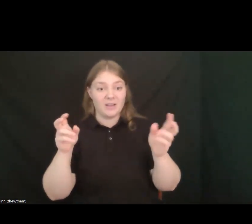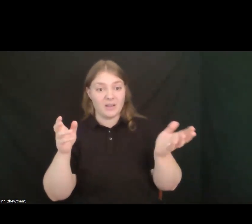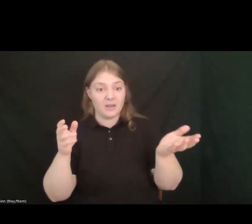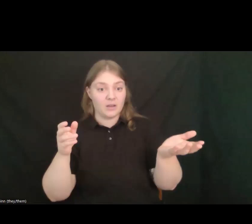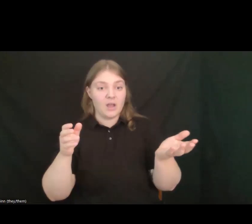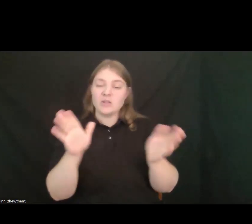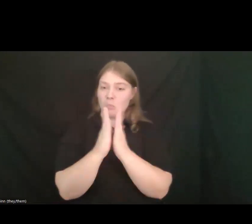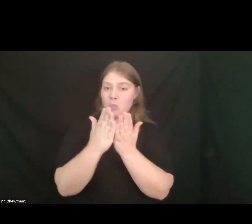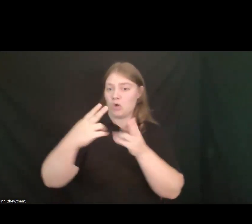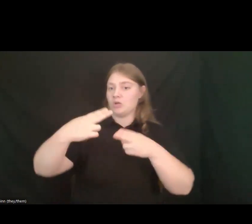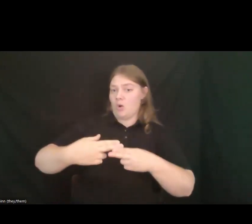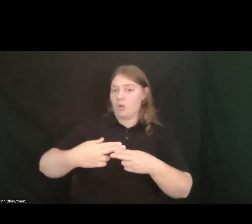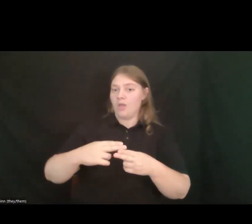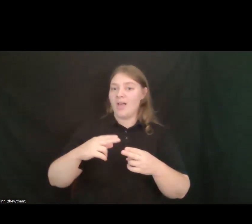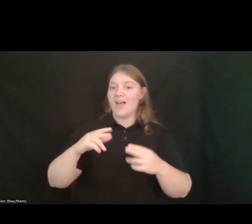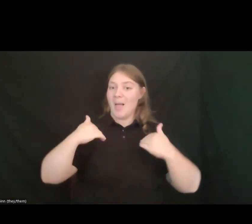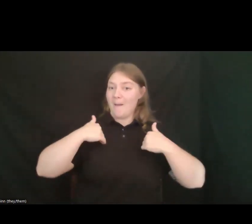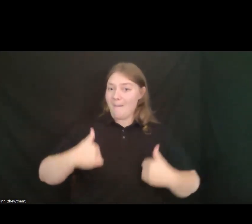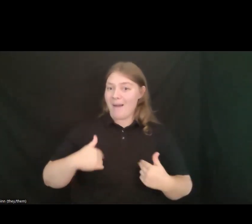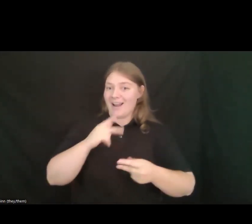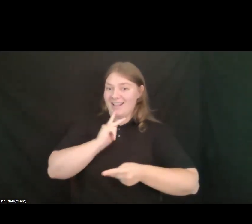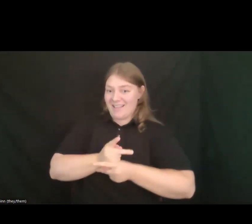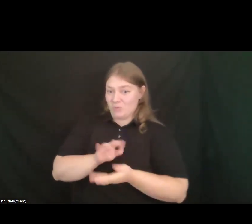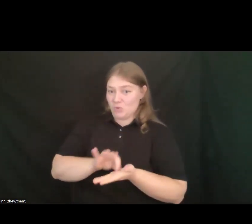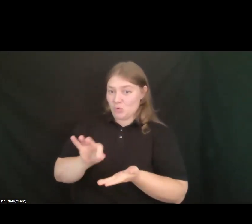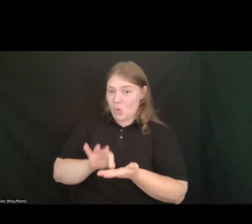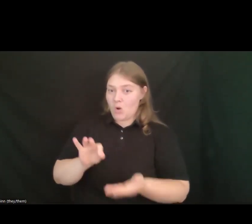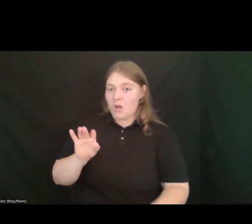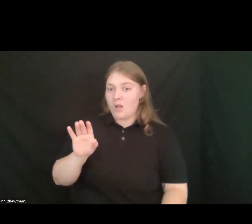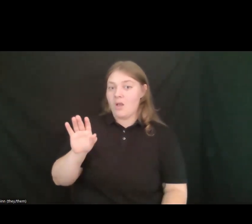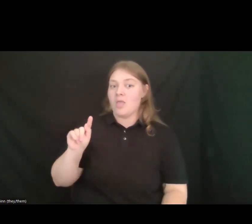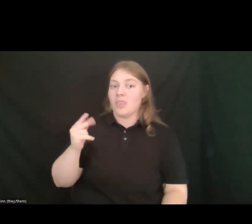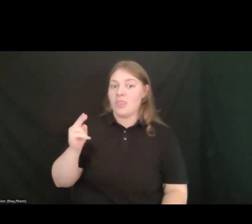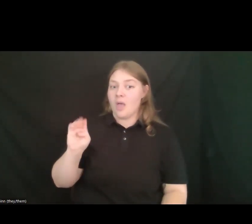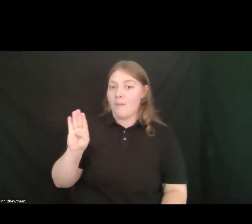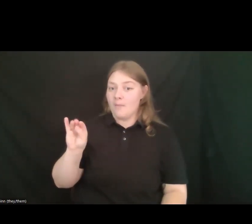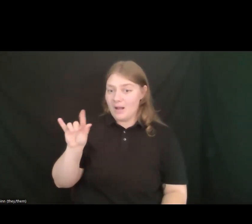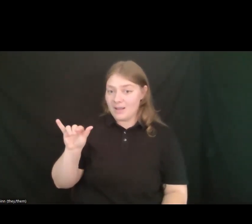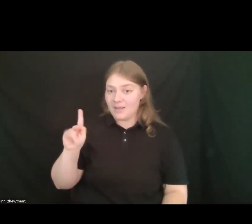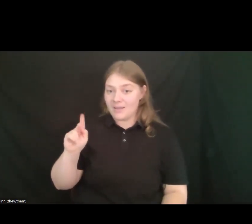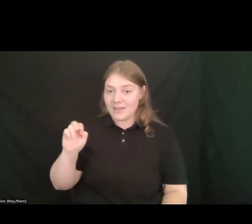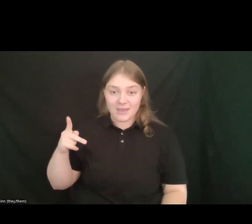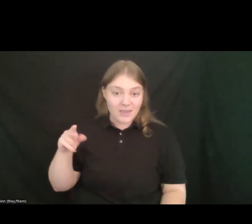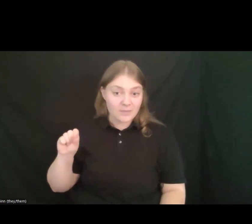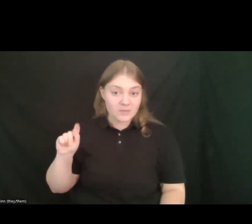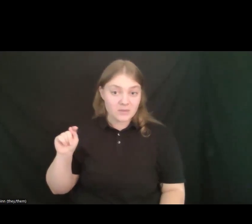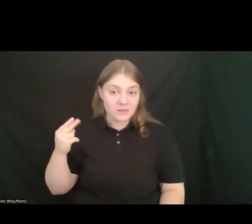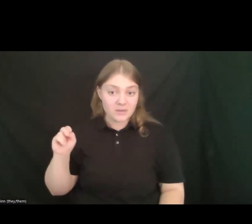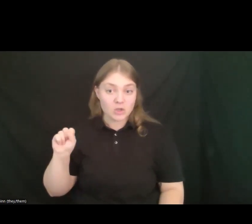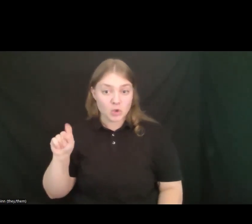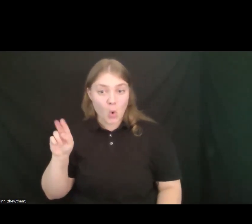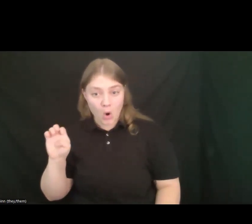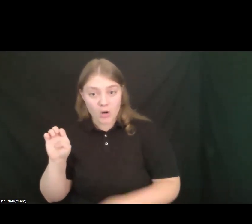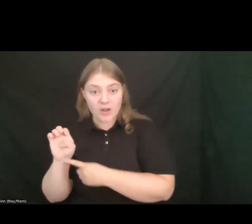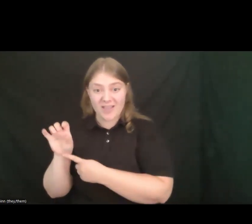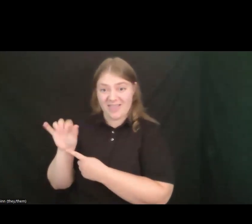there it's called the body keeps a score yes yes I'm not hearing or always listening to what they